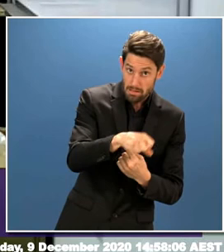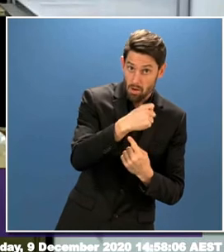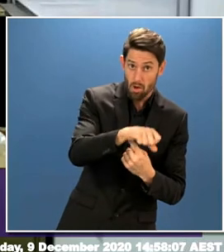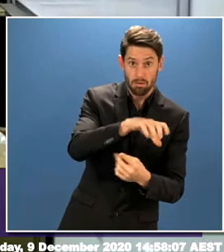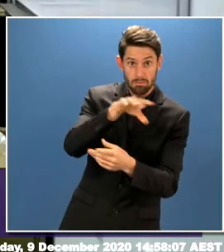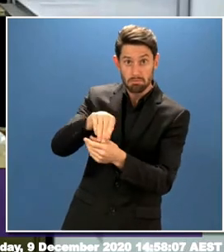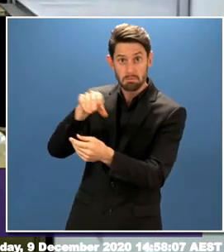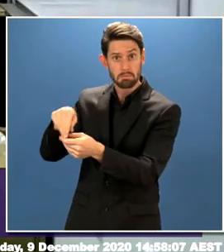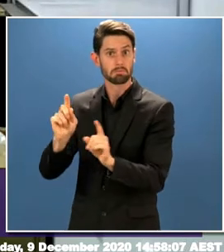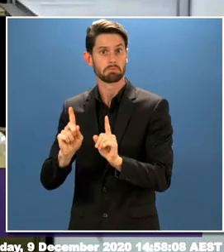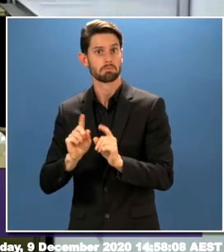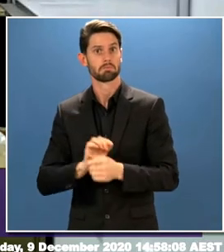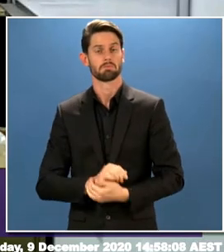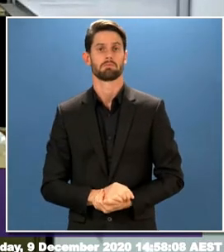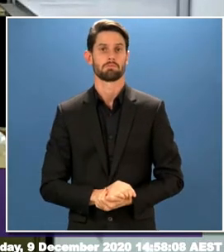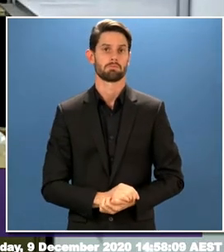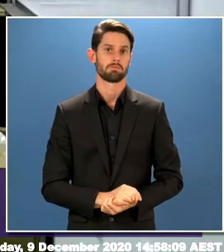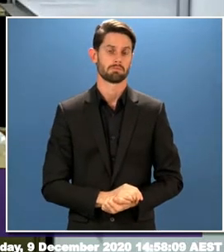their lives, with diverse.